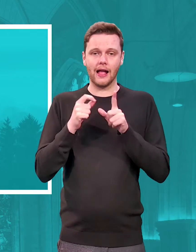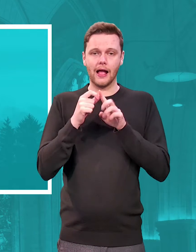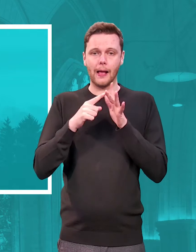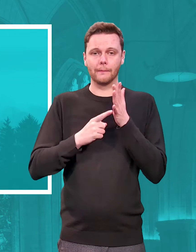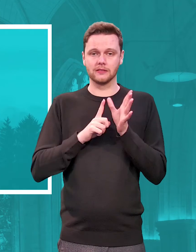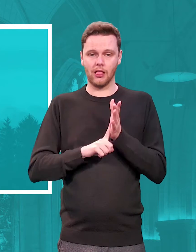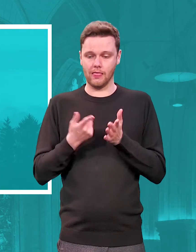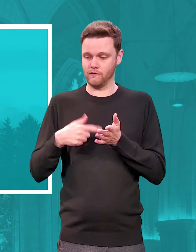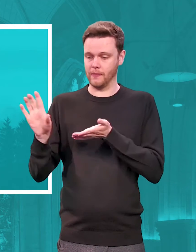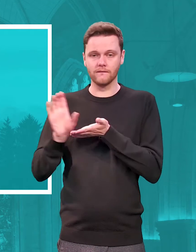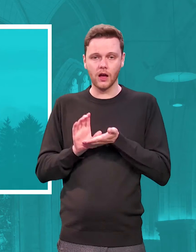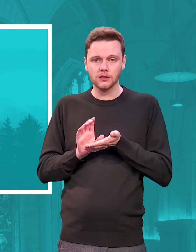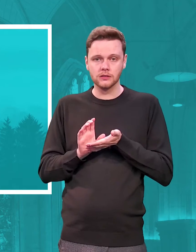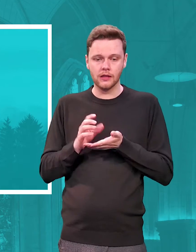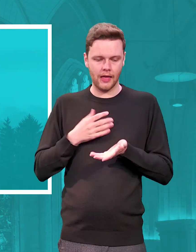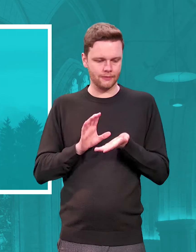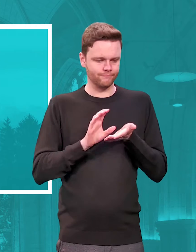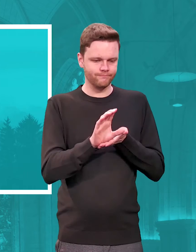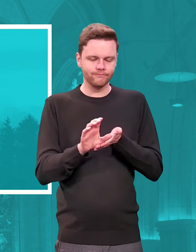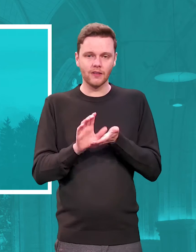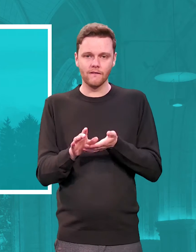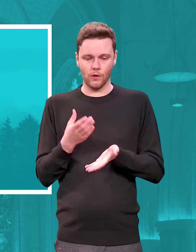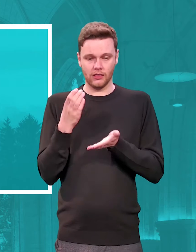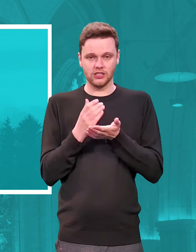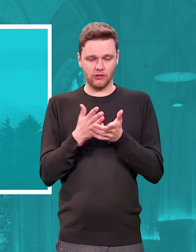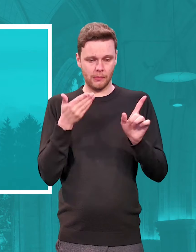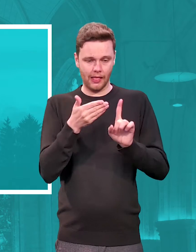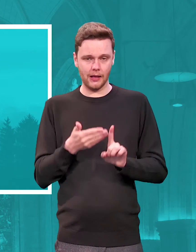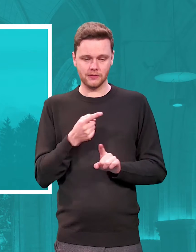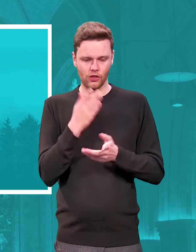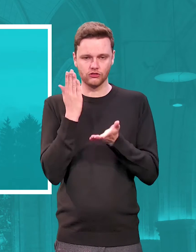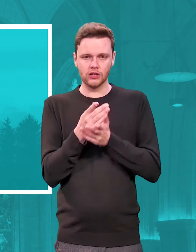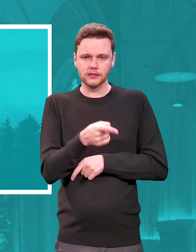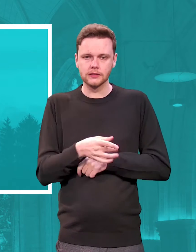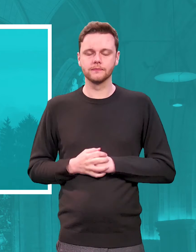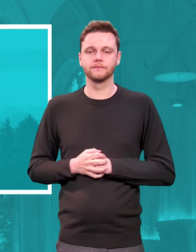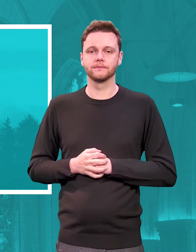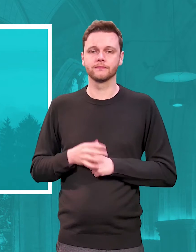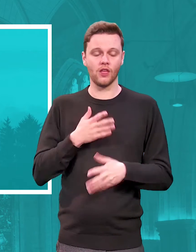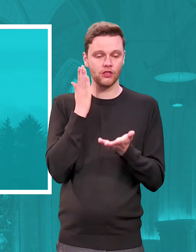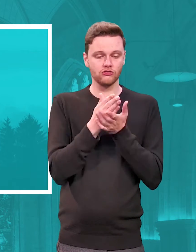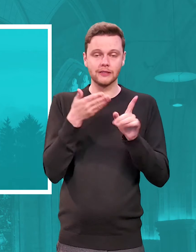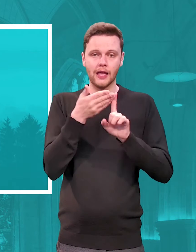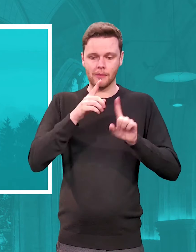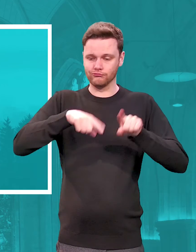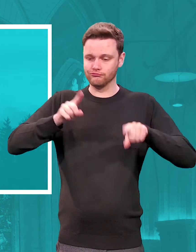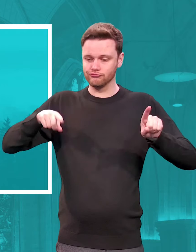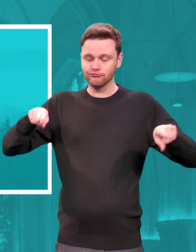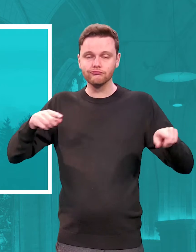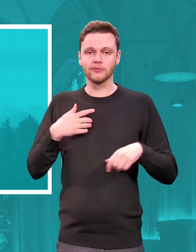is then available to meet the charitable objective of that trust. Trust objectives vary, ranging from providing educational grants